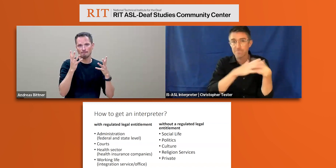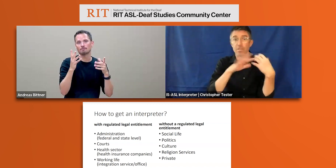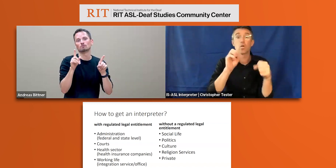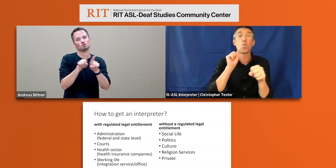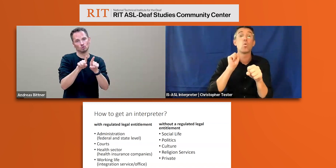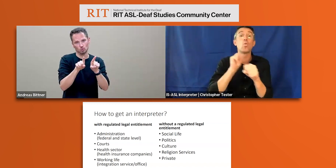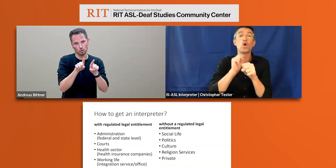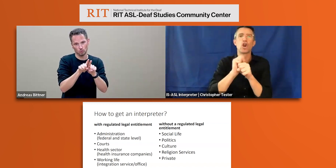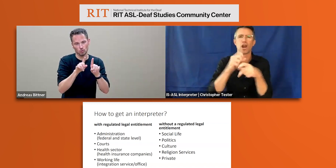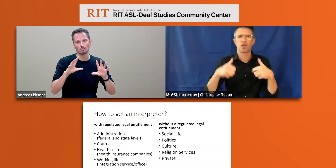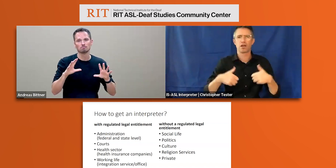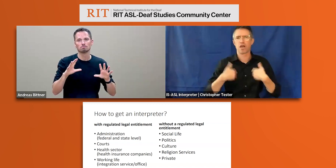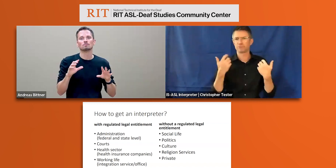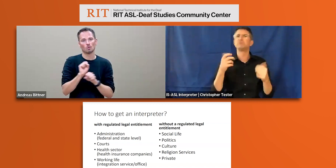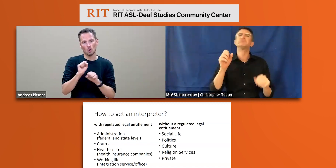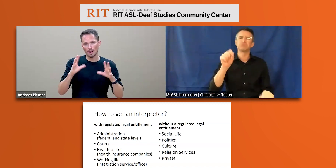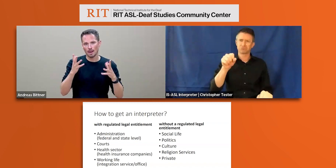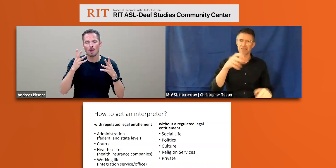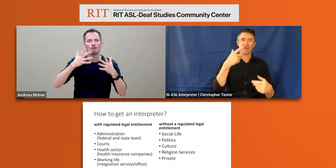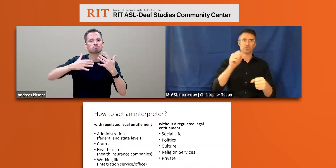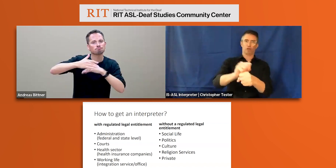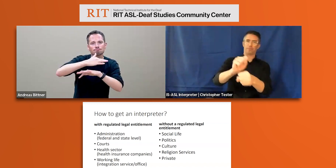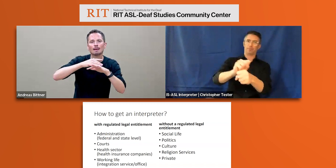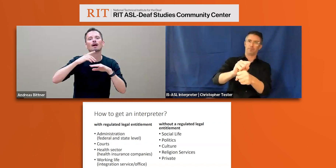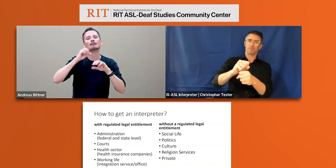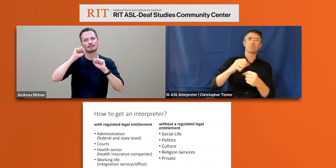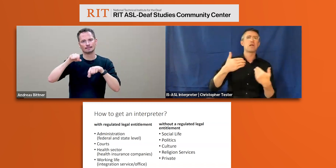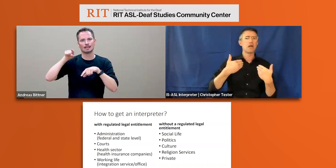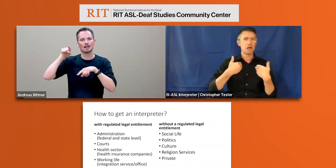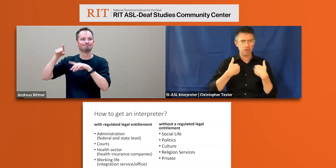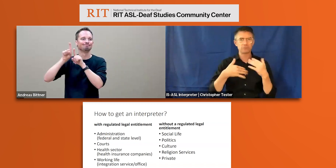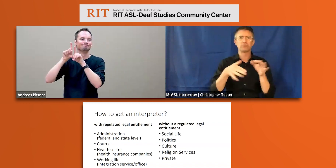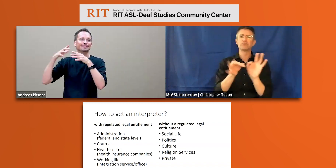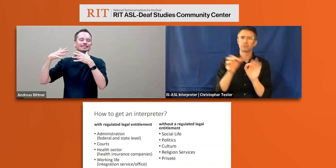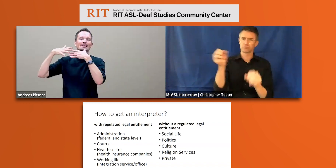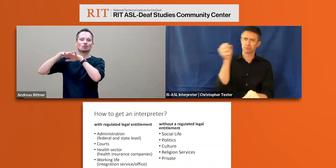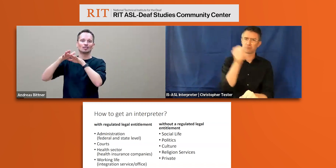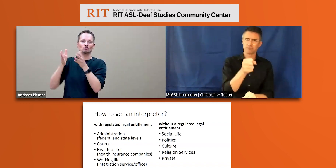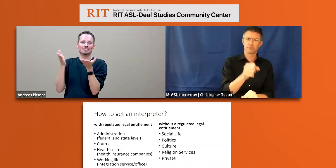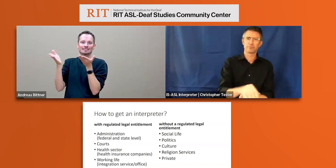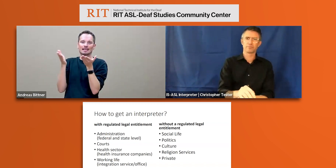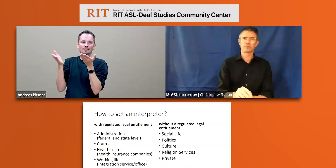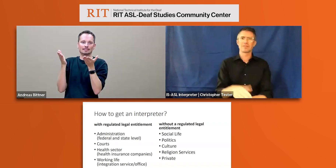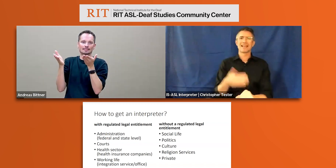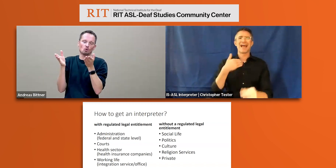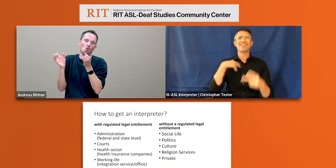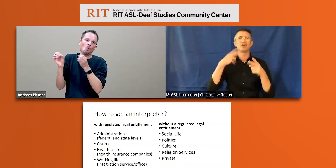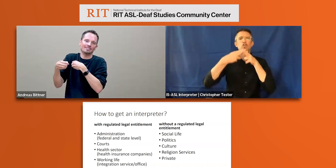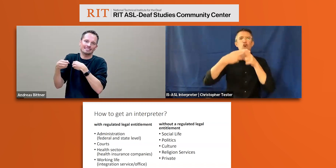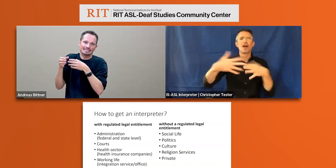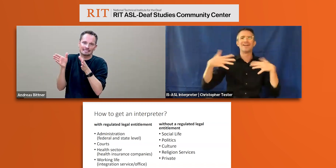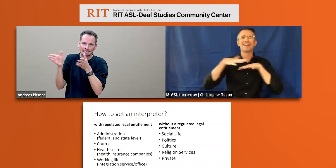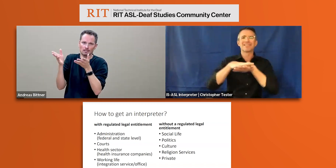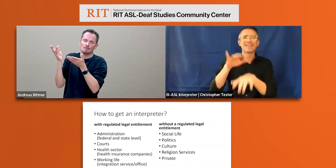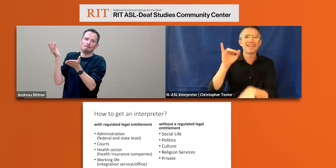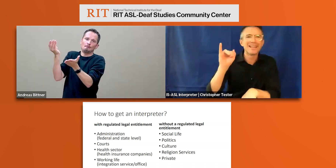of your interpreter for those situations. Also, your work life. You are guaranteed an interpreter.